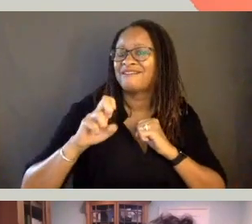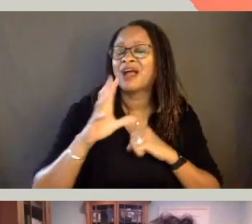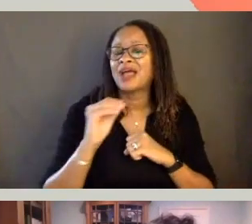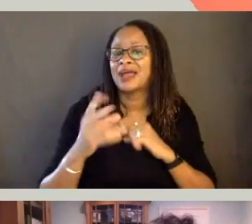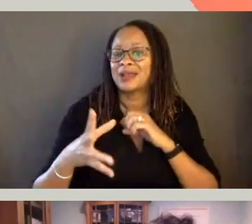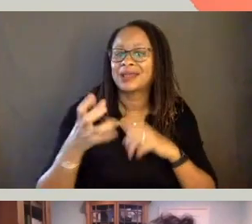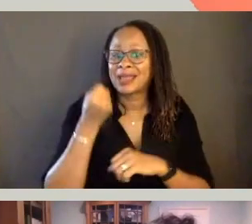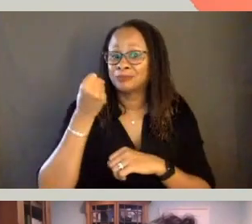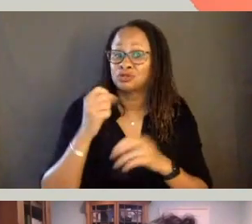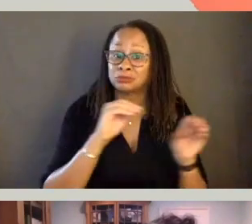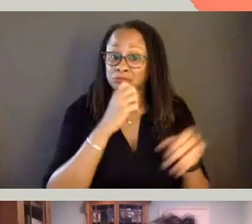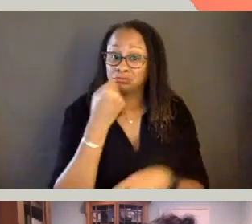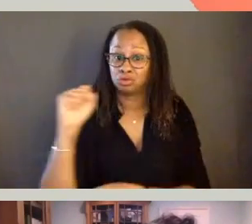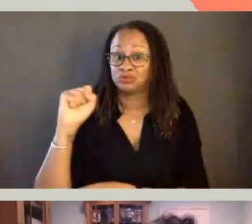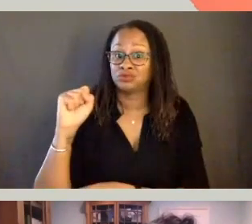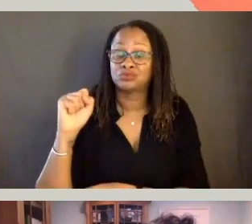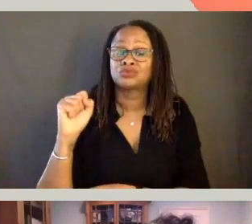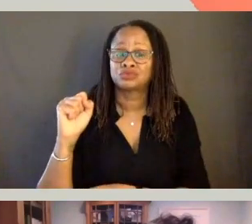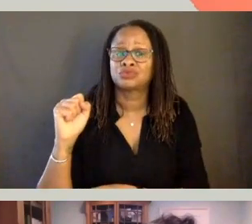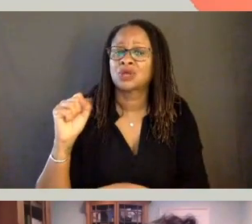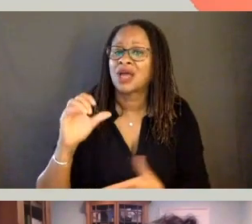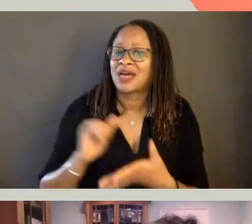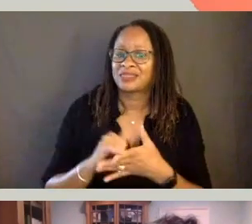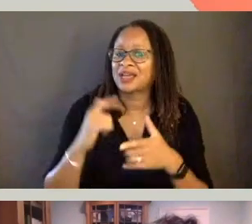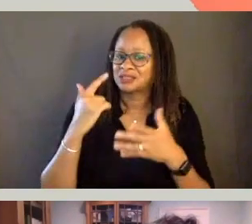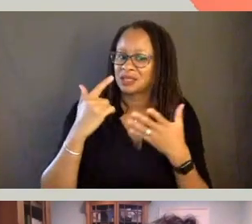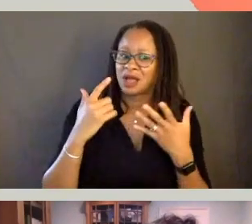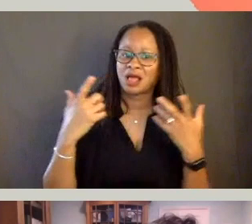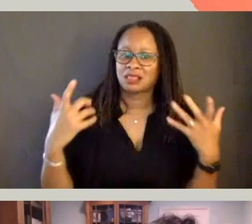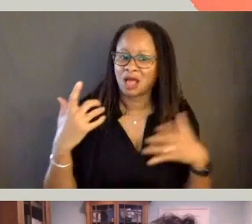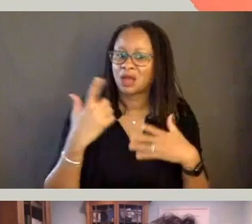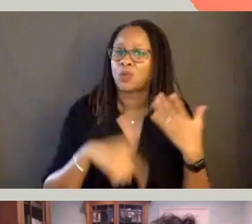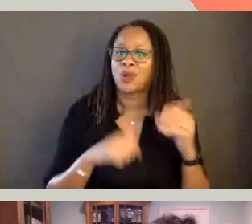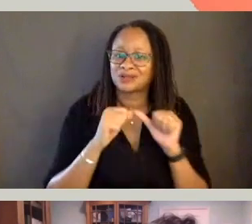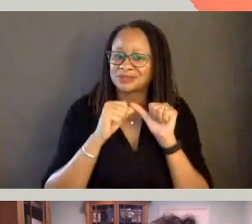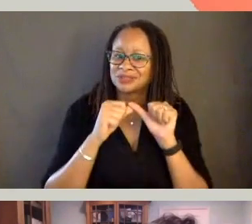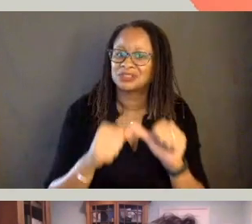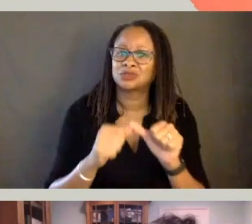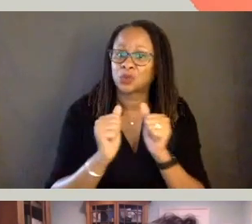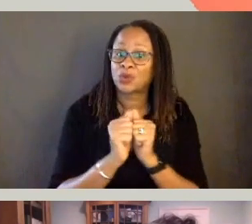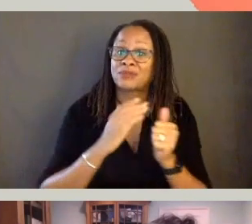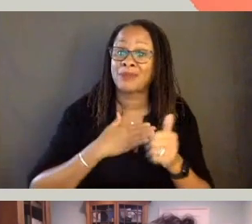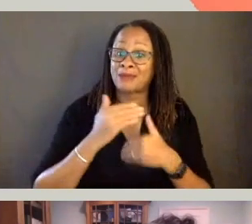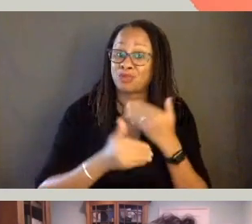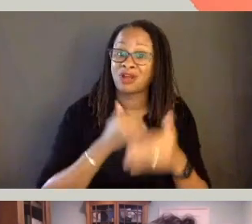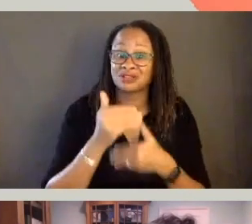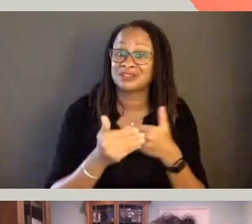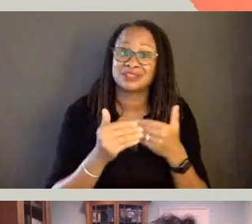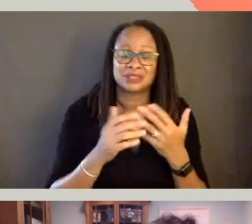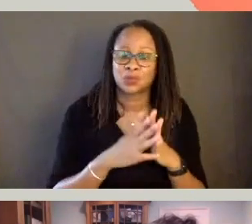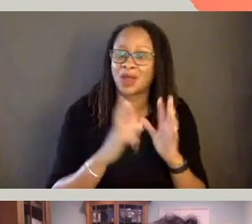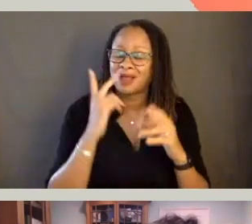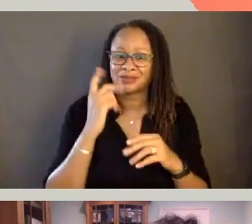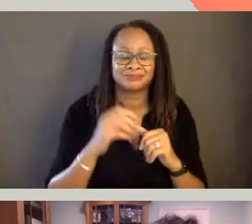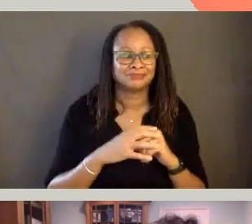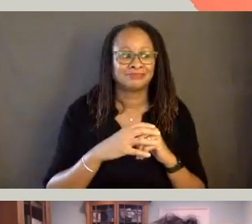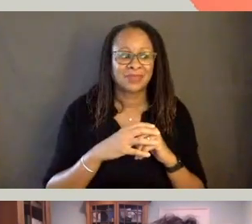That was a lot of what kept pushing me through with my process because movements are cyclical,